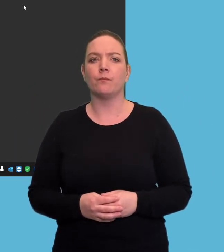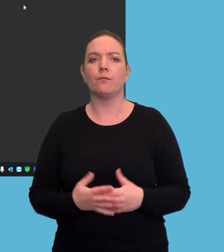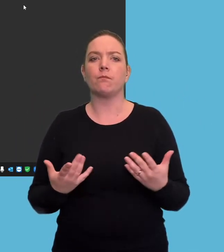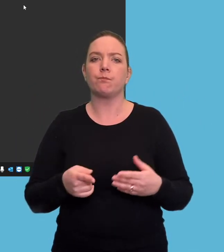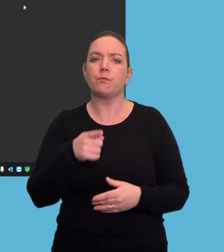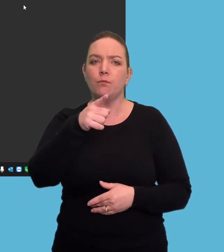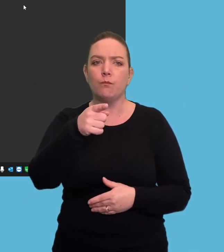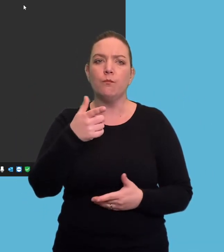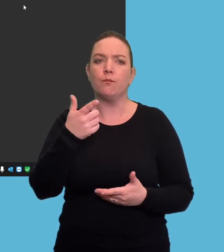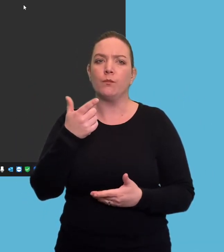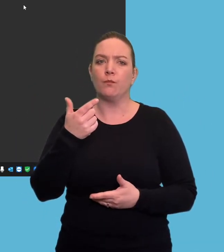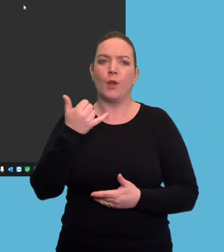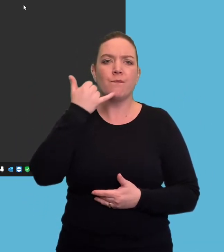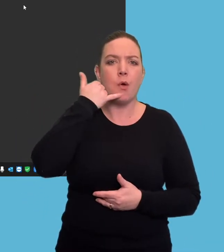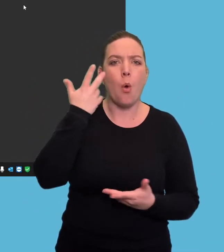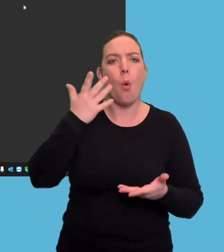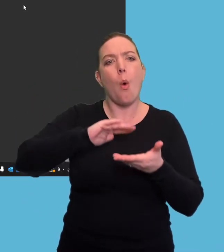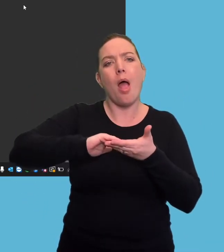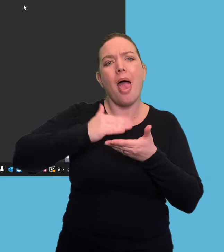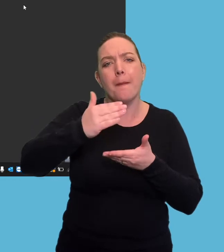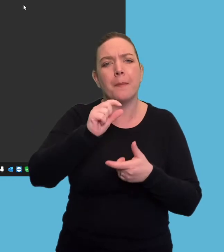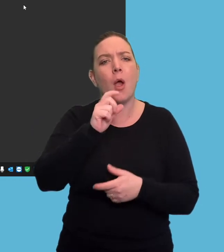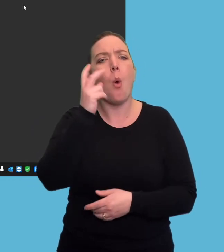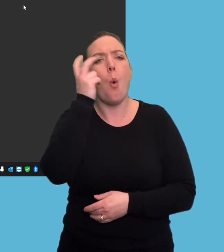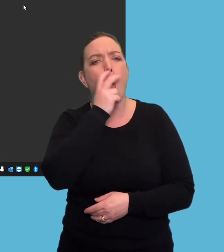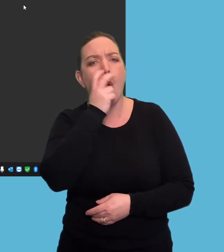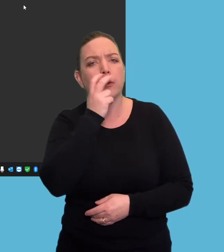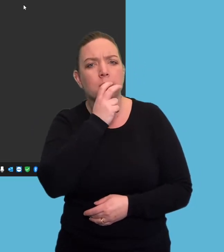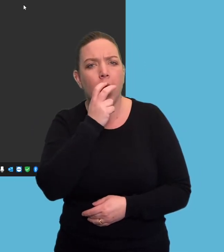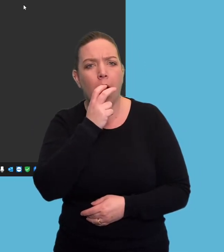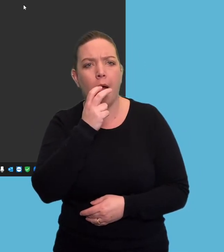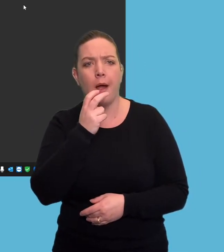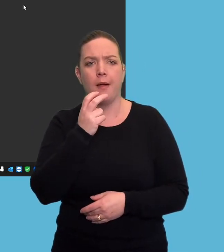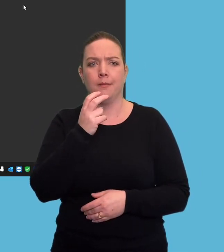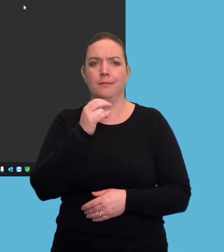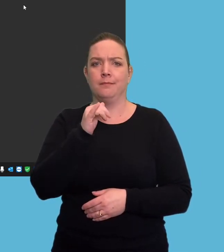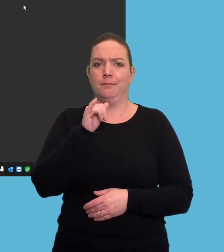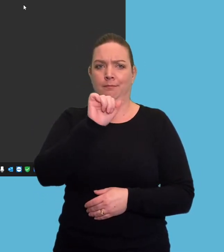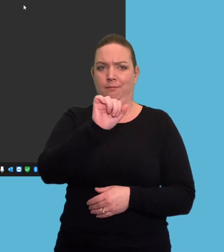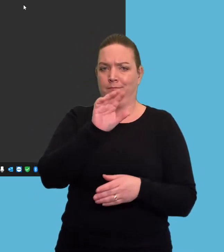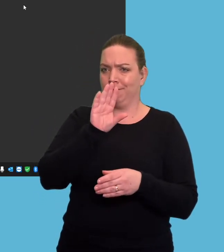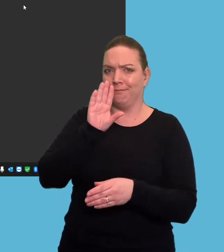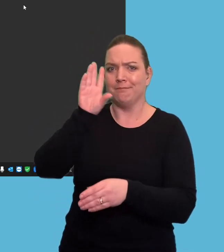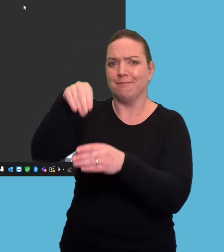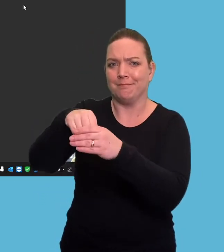If you have a slightly older smartphone or a laptop, you may find that you're not able to be sorted into a breakout room